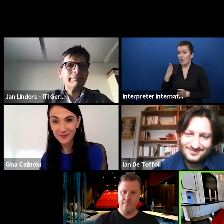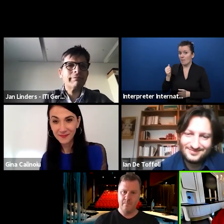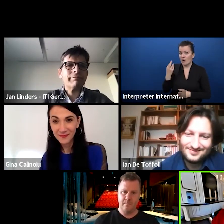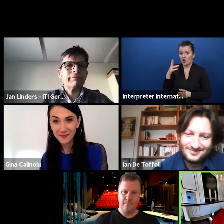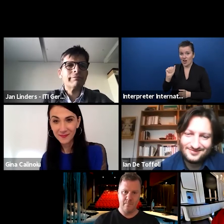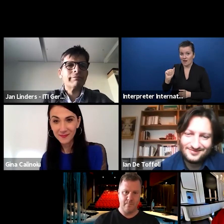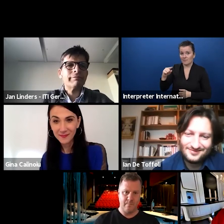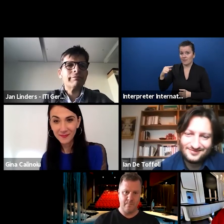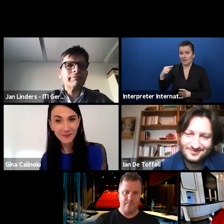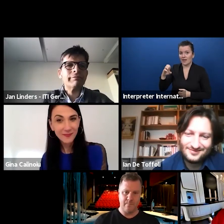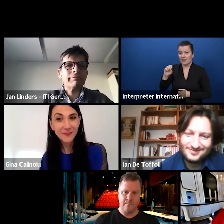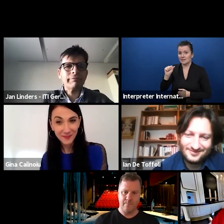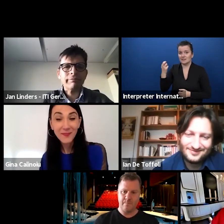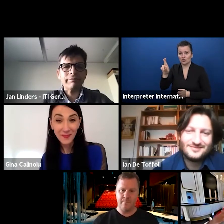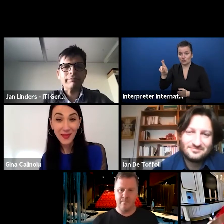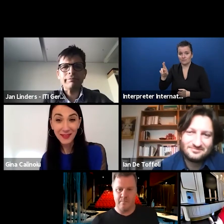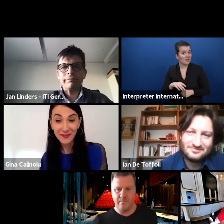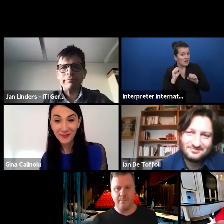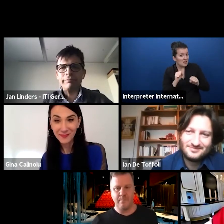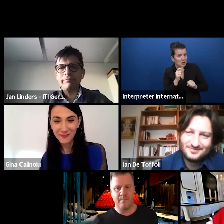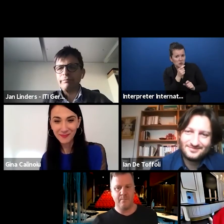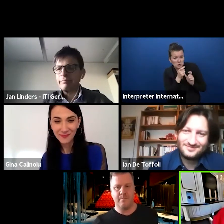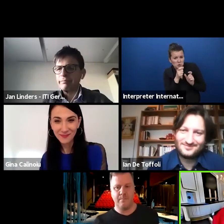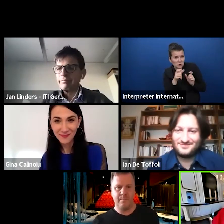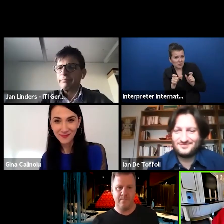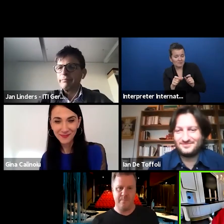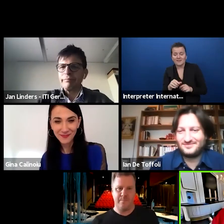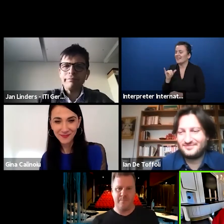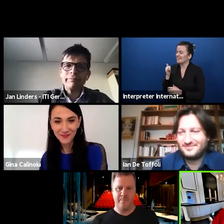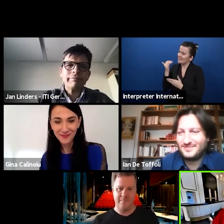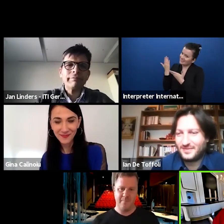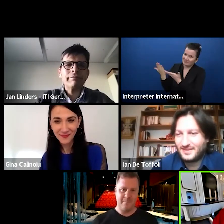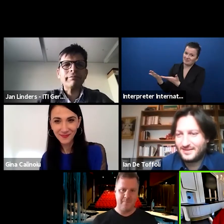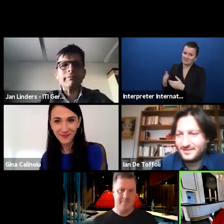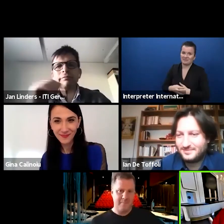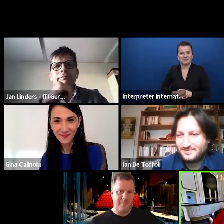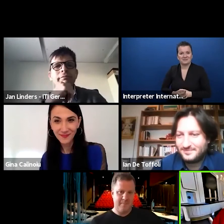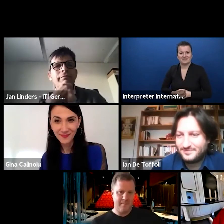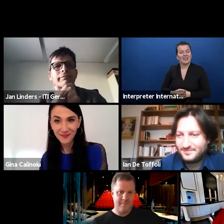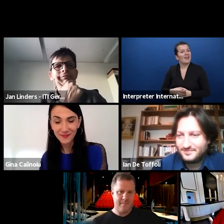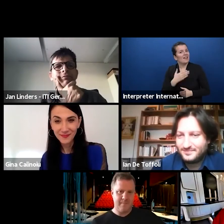Can I say two words ? Yes, the word is yours. Thank you. I'm not going to, I mean this was